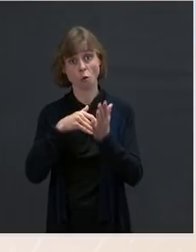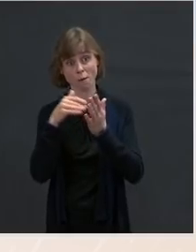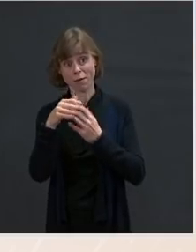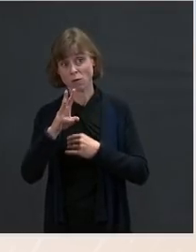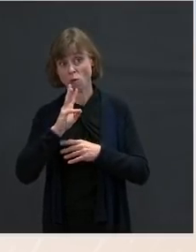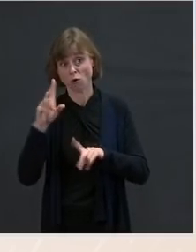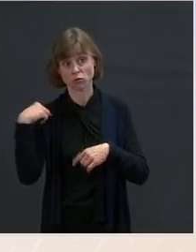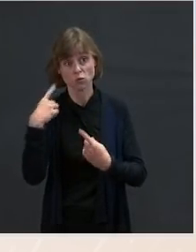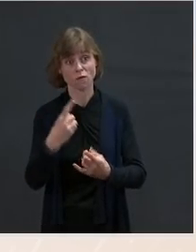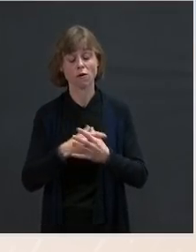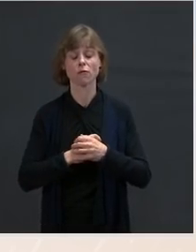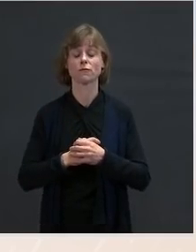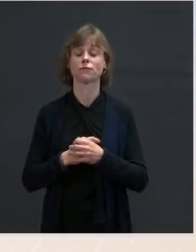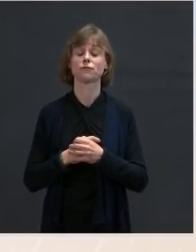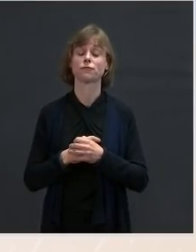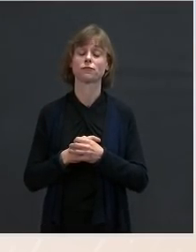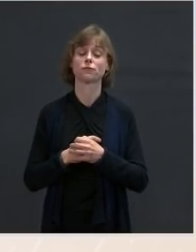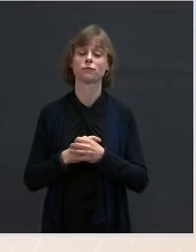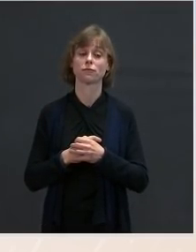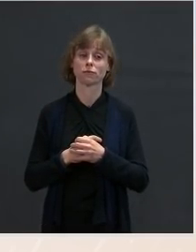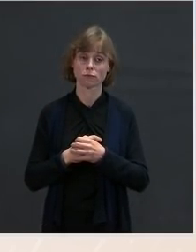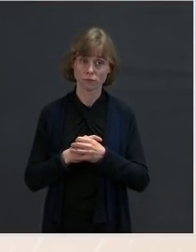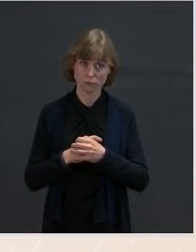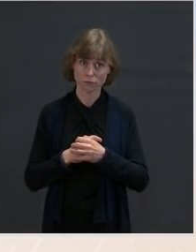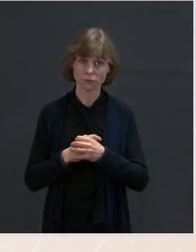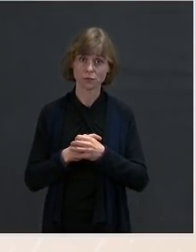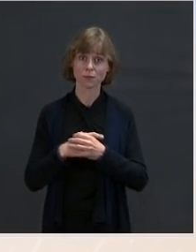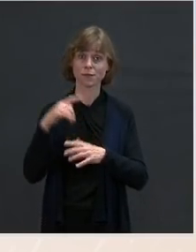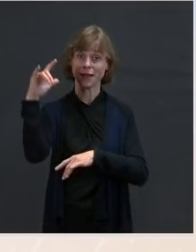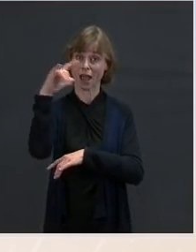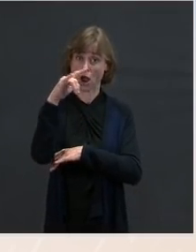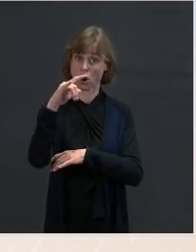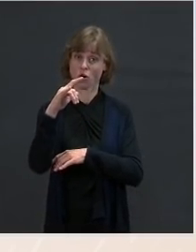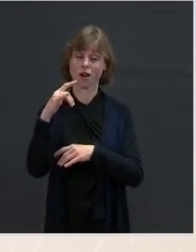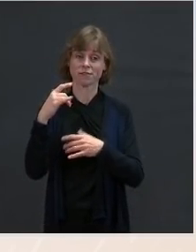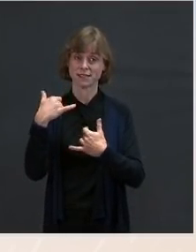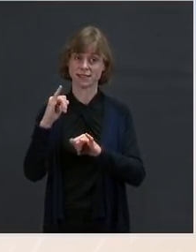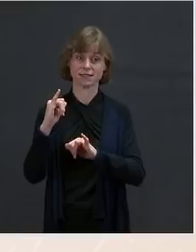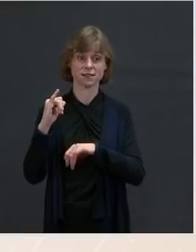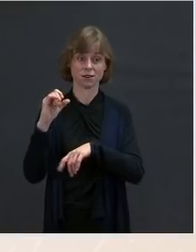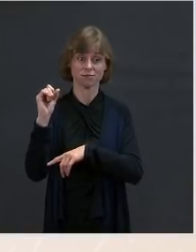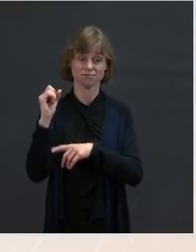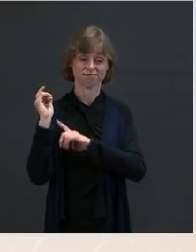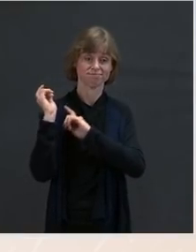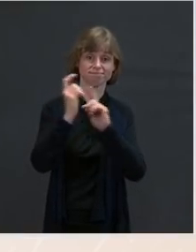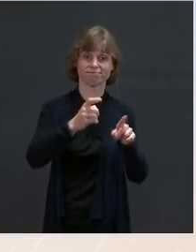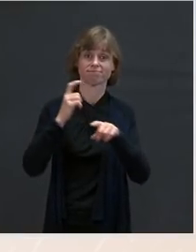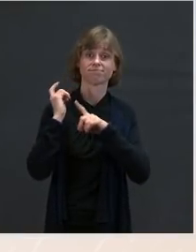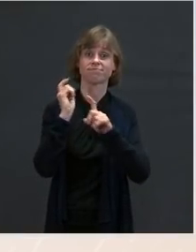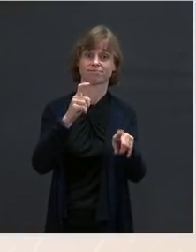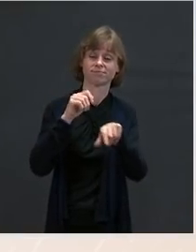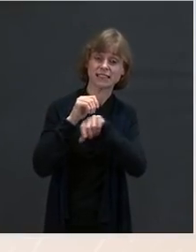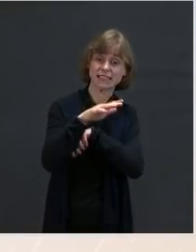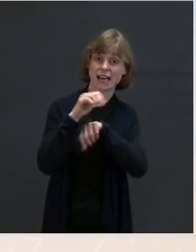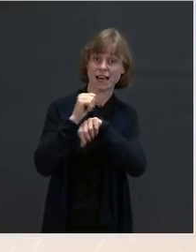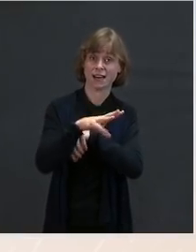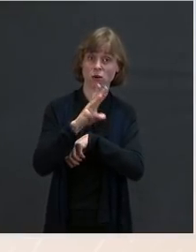The Department of Defense's fixed-wing aircraft continue to deliver water in bulk to multiple locations in Texas.